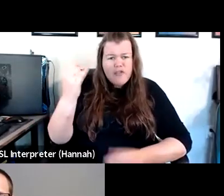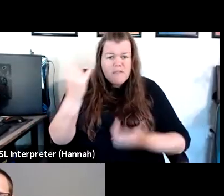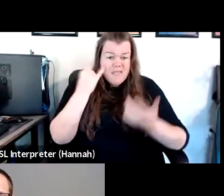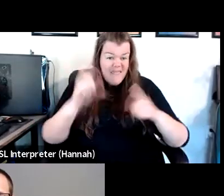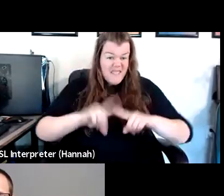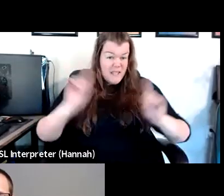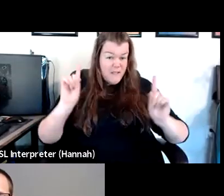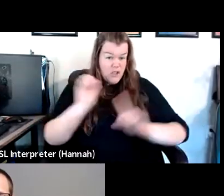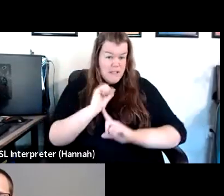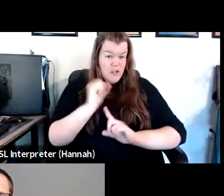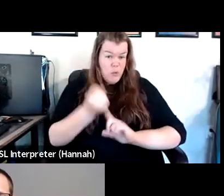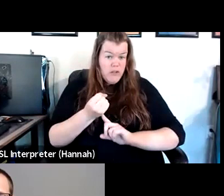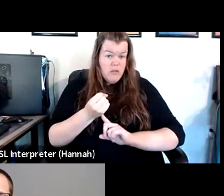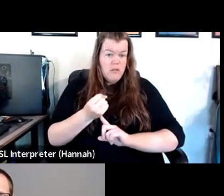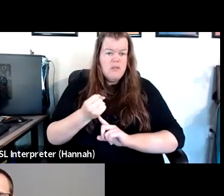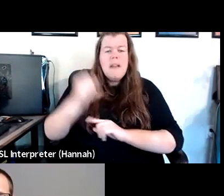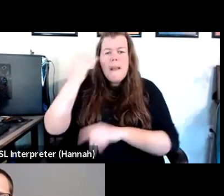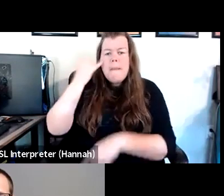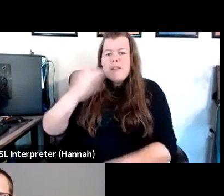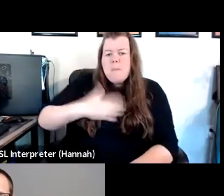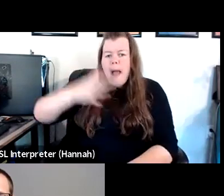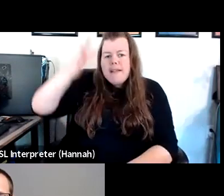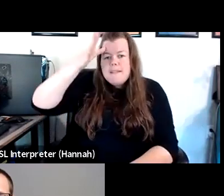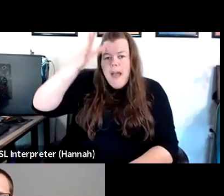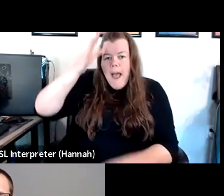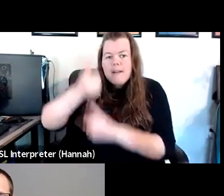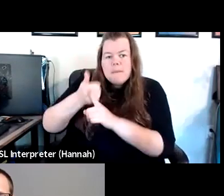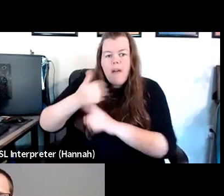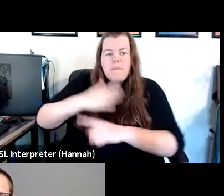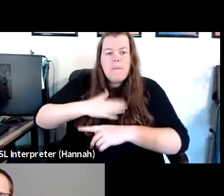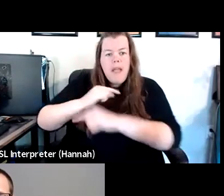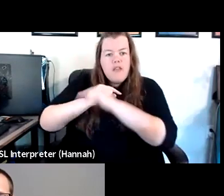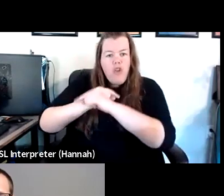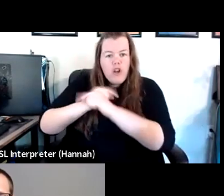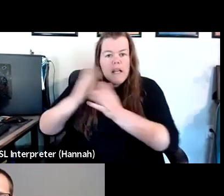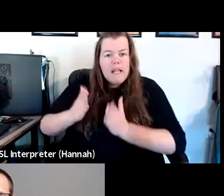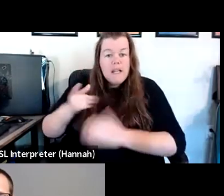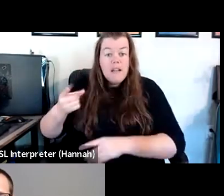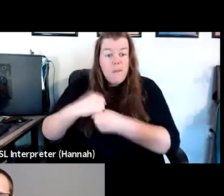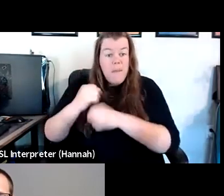Imagine if my dad was my guardian and he got to make the decision. Imagine if he chose the